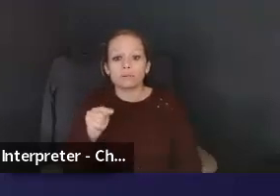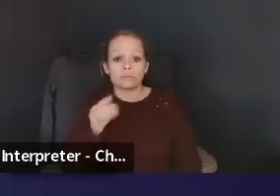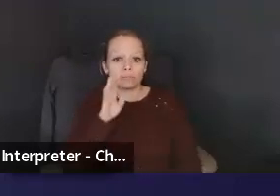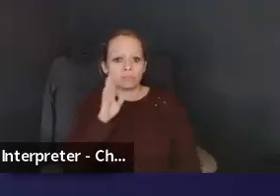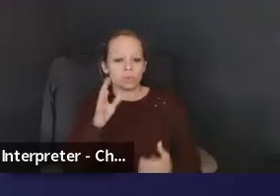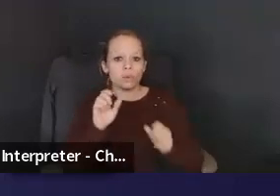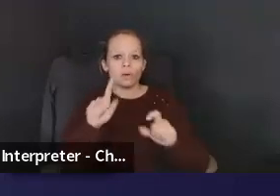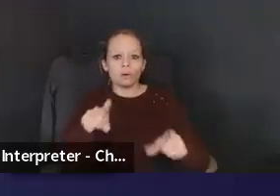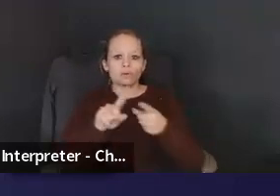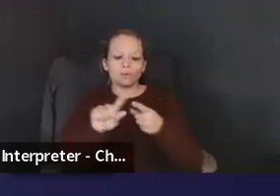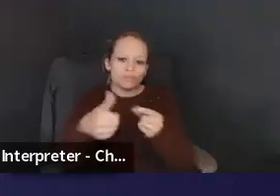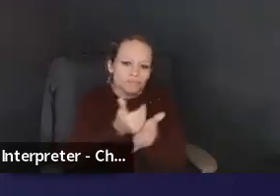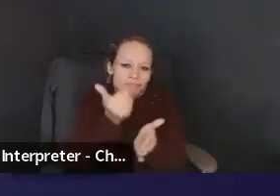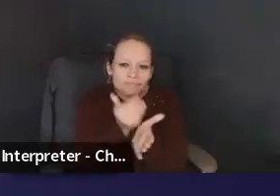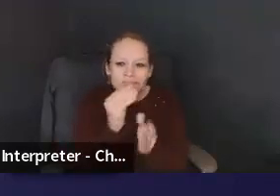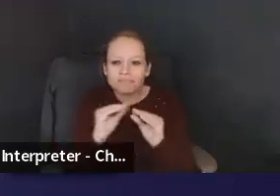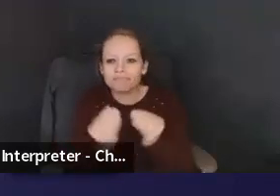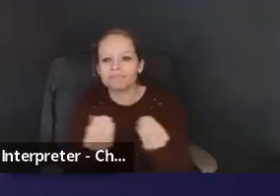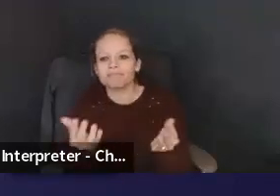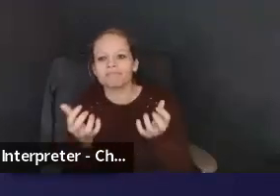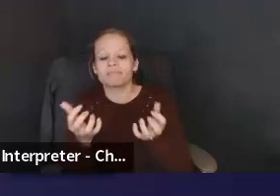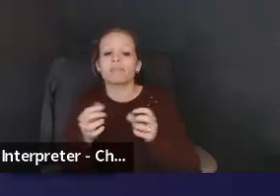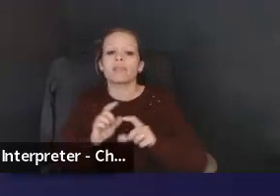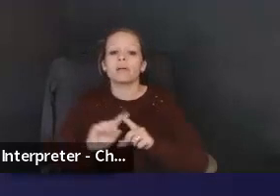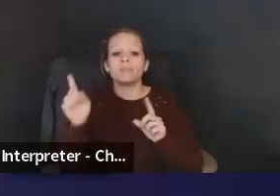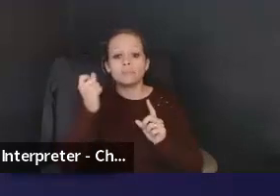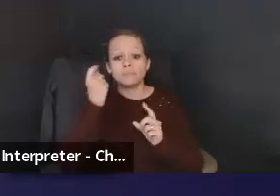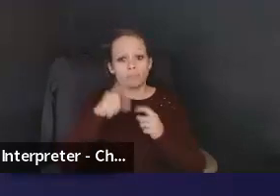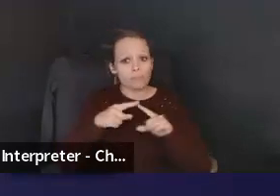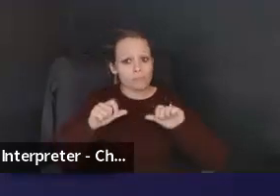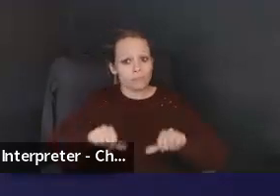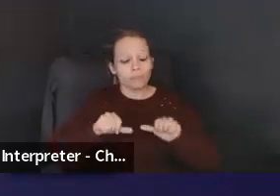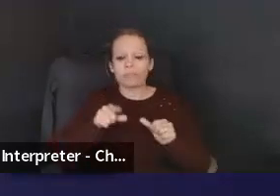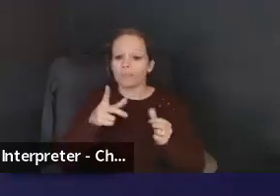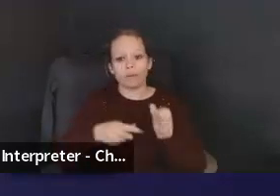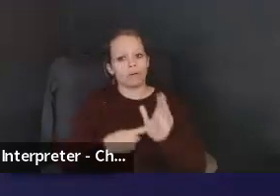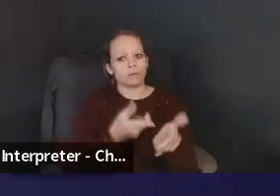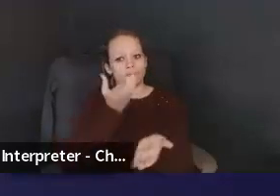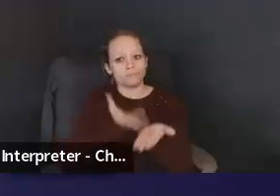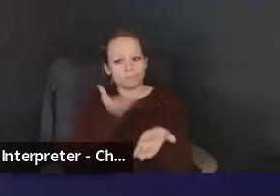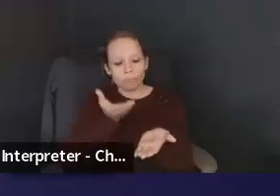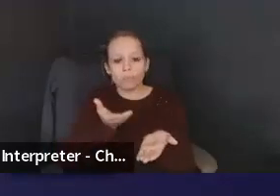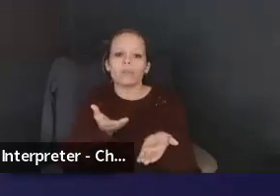that are just getting started. But, when possible, you want to show the fullest possible accounting